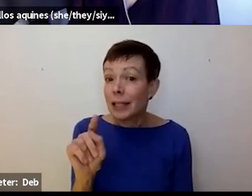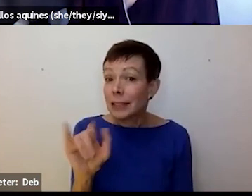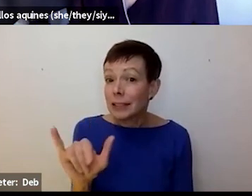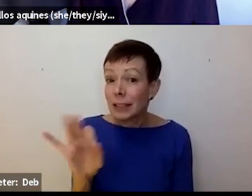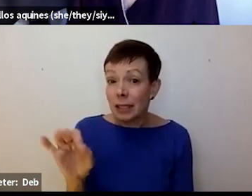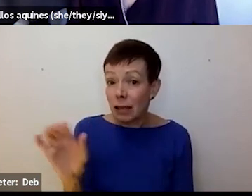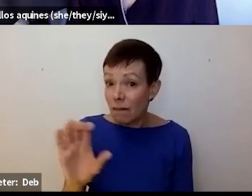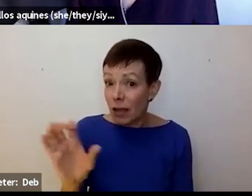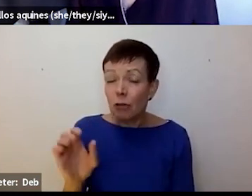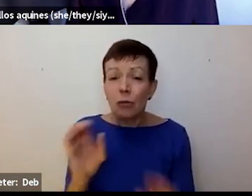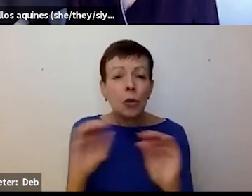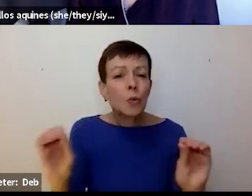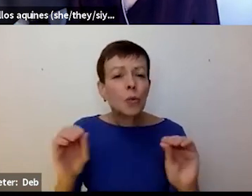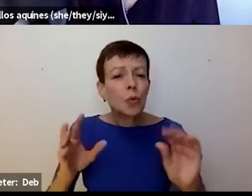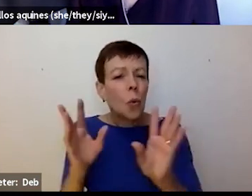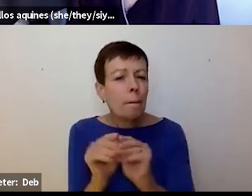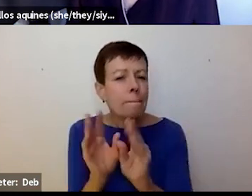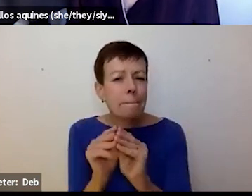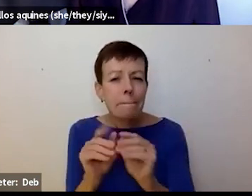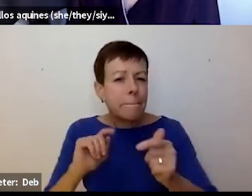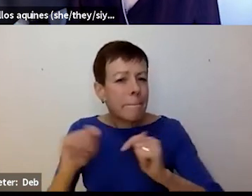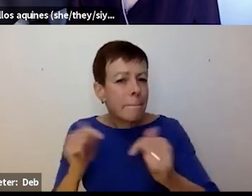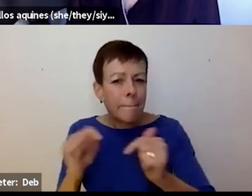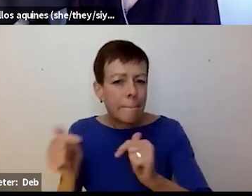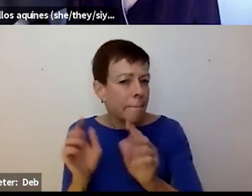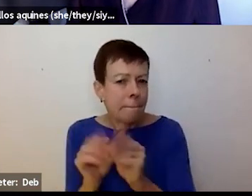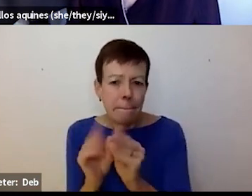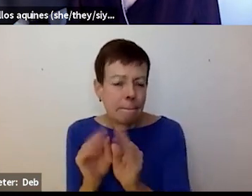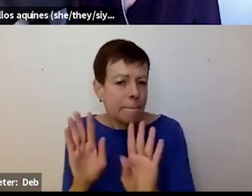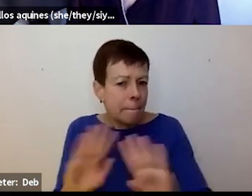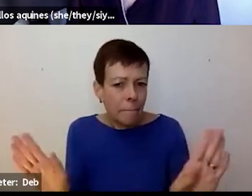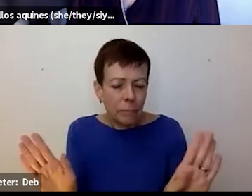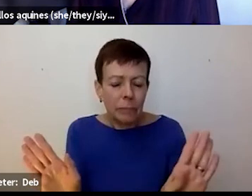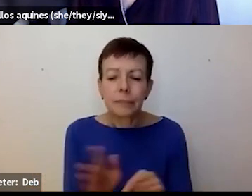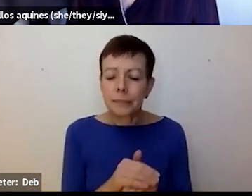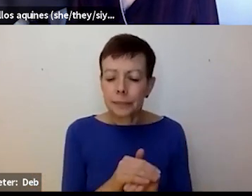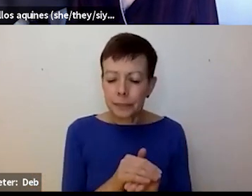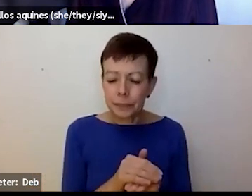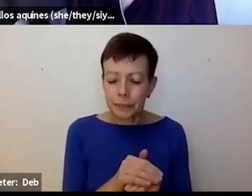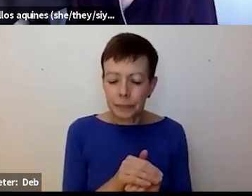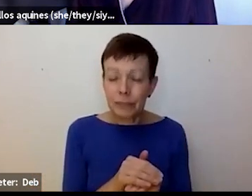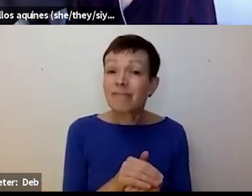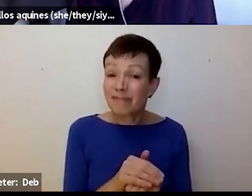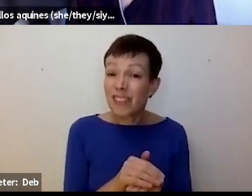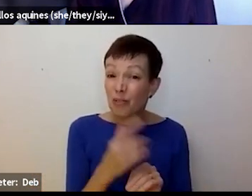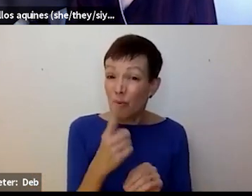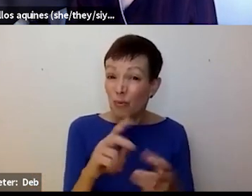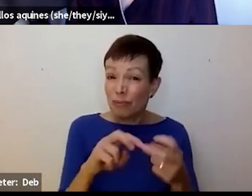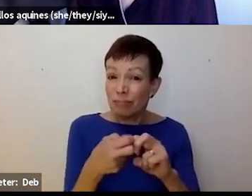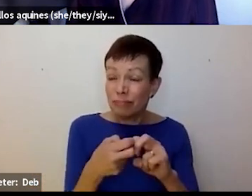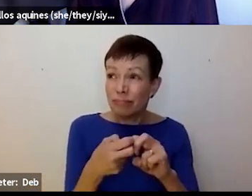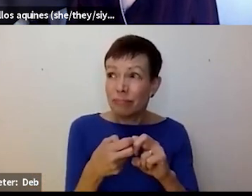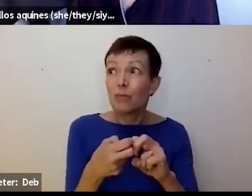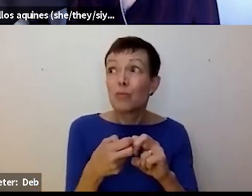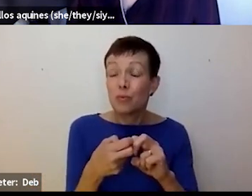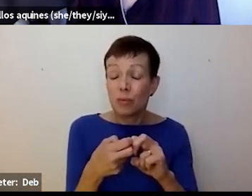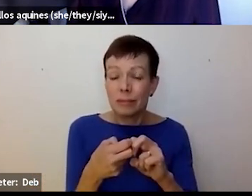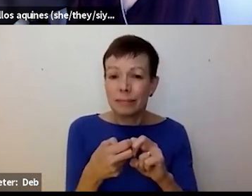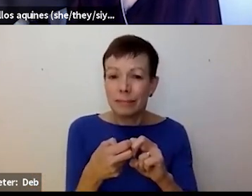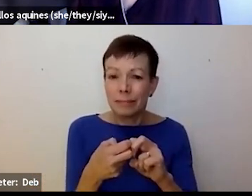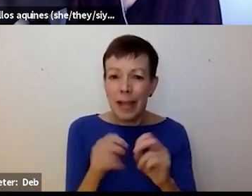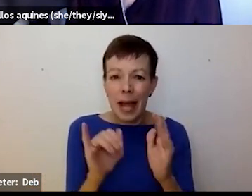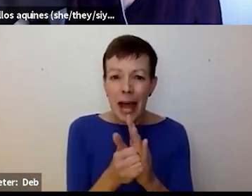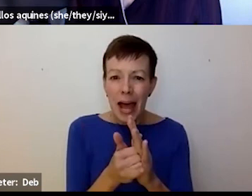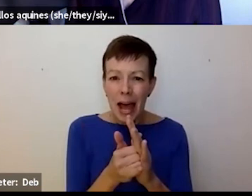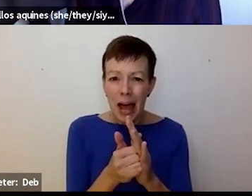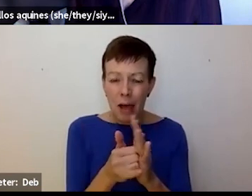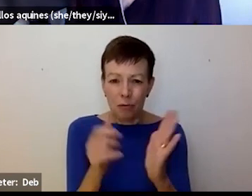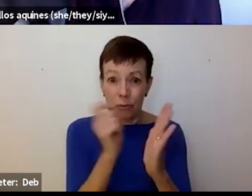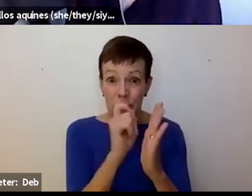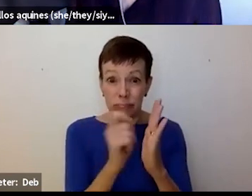the City of Calgary, so our challenge was really putting within the the word limits of a proposal,